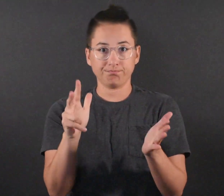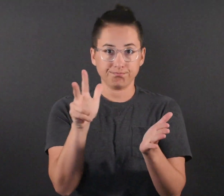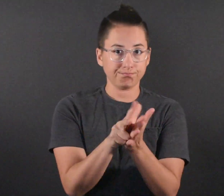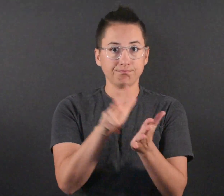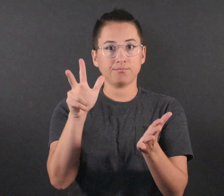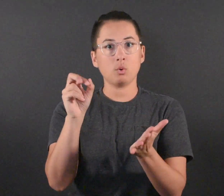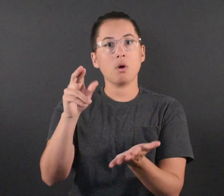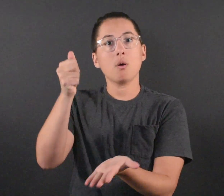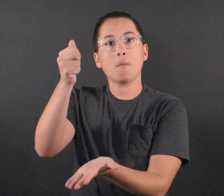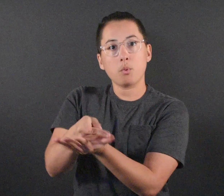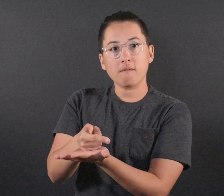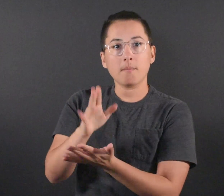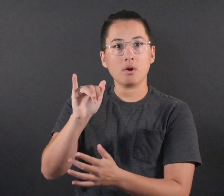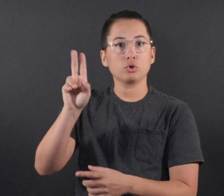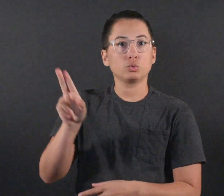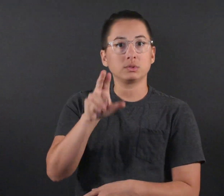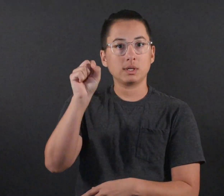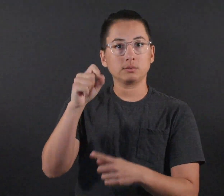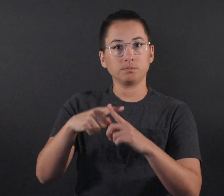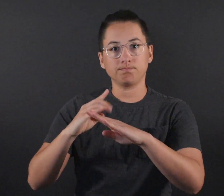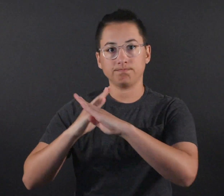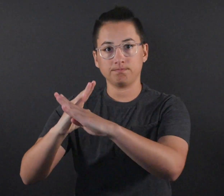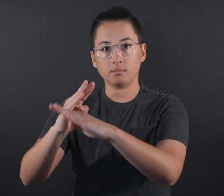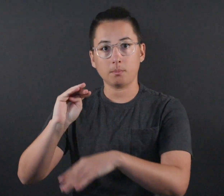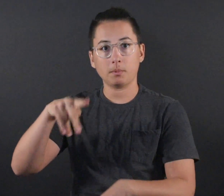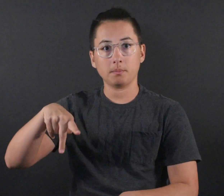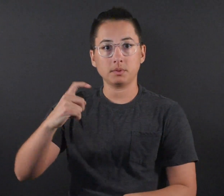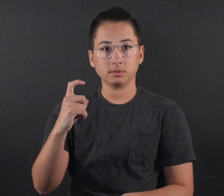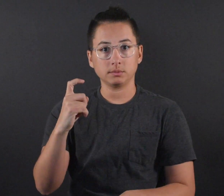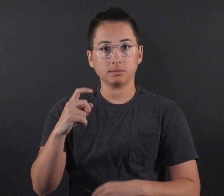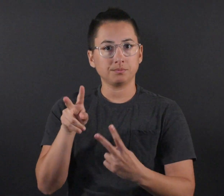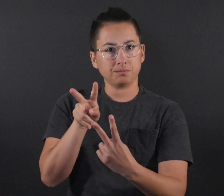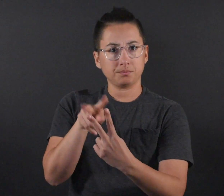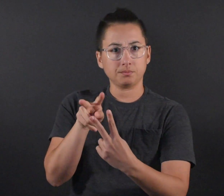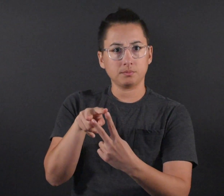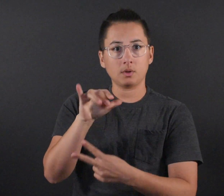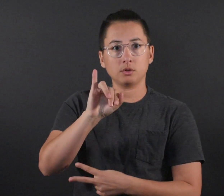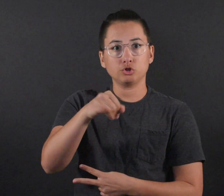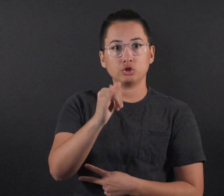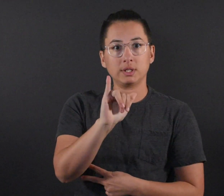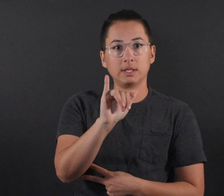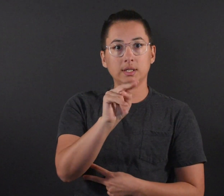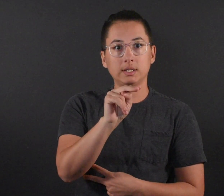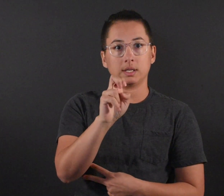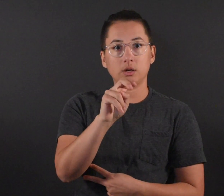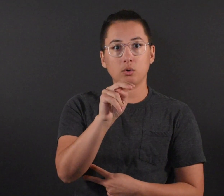Two vaccines are currently authorized or approved in the U.S. to prevent MPX,